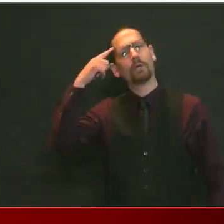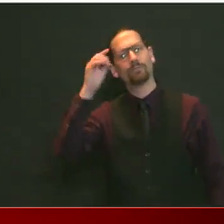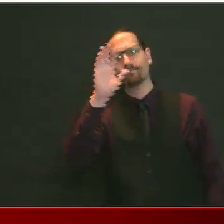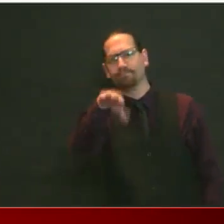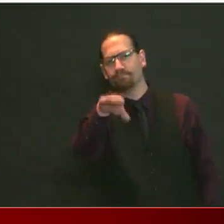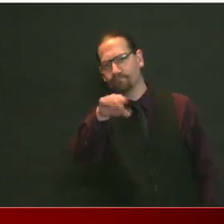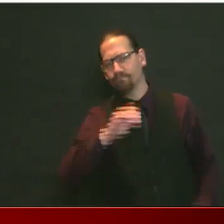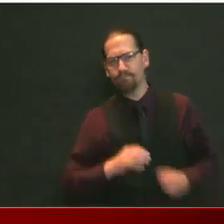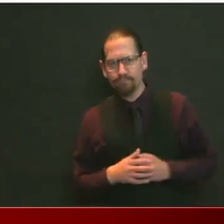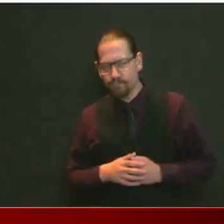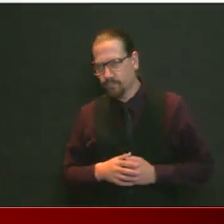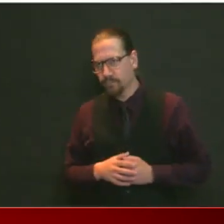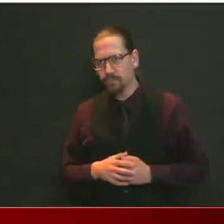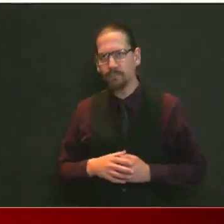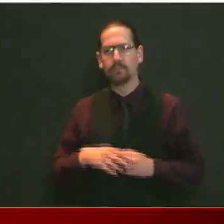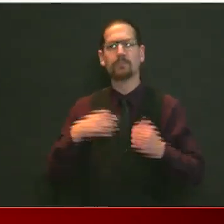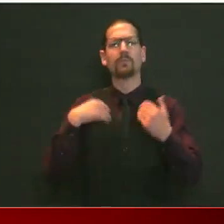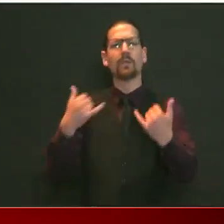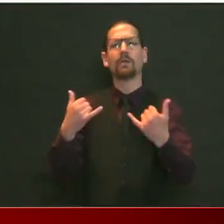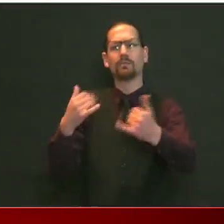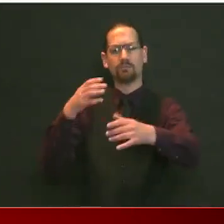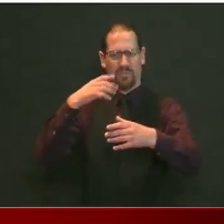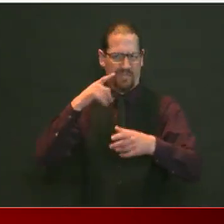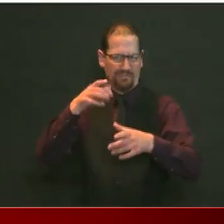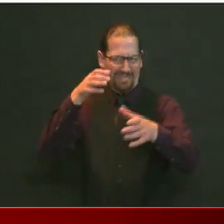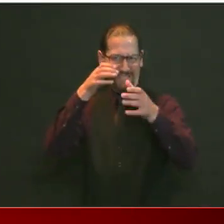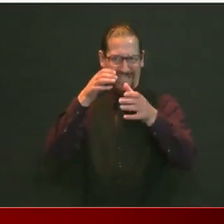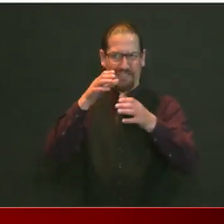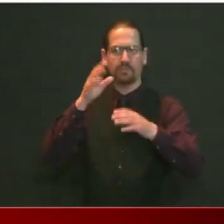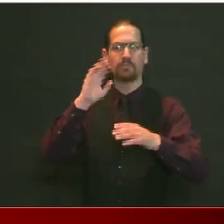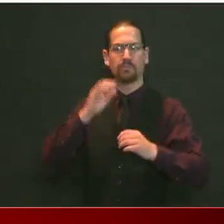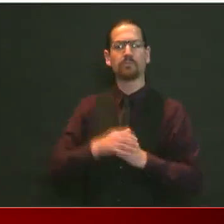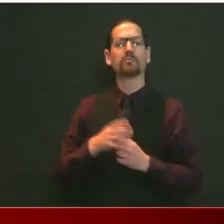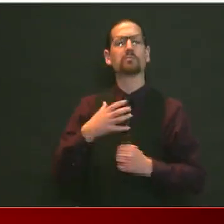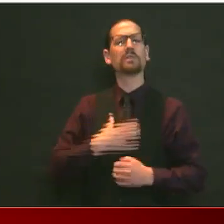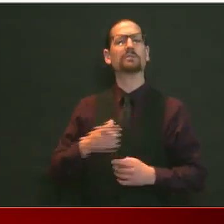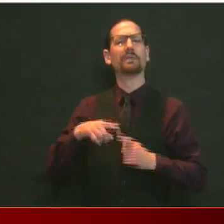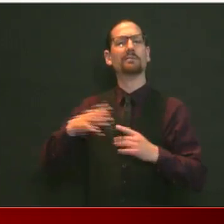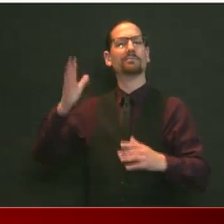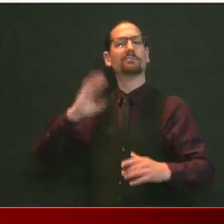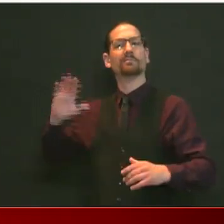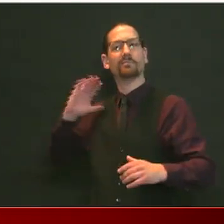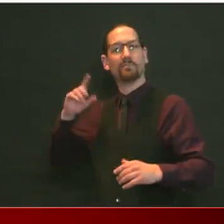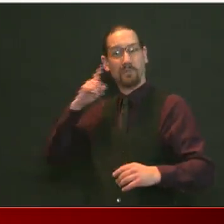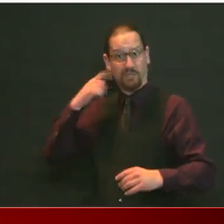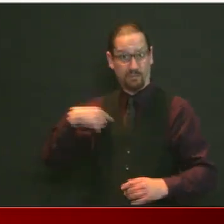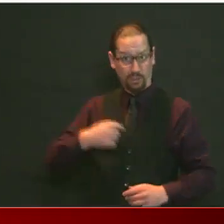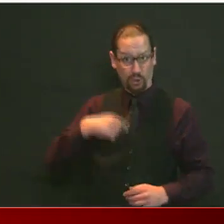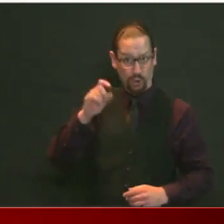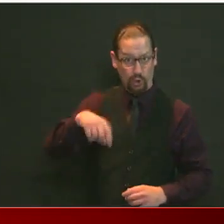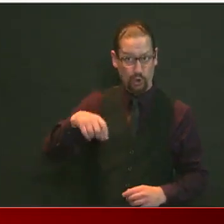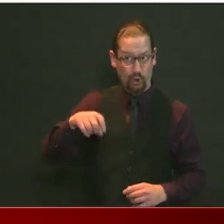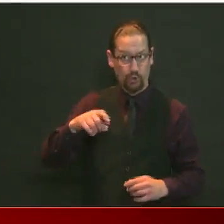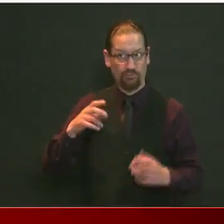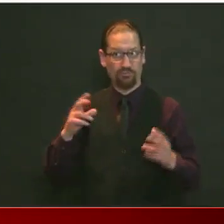TUNE IN TOMORROW. GOVERNOR, CONNECTING WHAT YOU SAID ABOUT IF YOU KNEW NOW WHAT YOU KNEW THEN ABOUT THE VIRUS, DO YOU THINK SOME OF